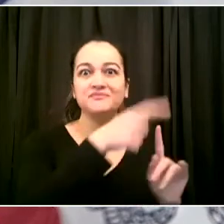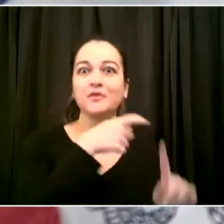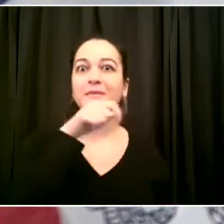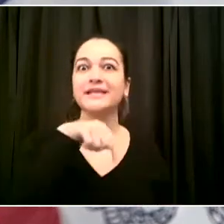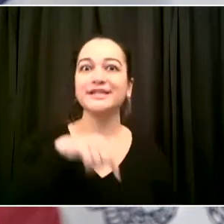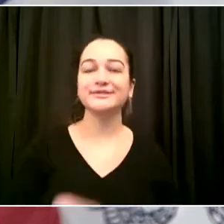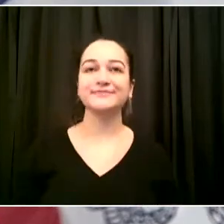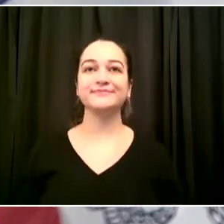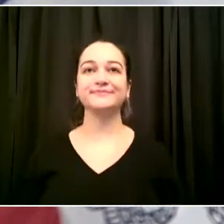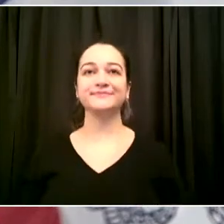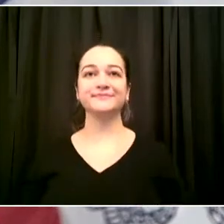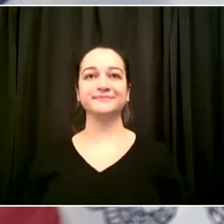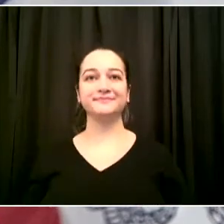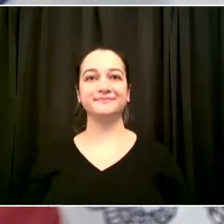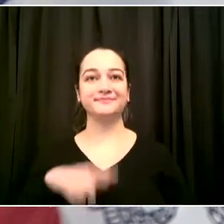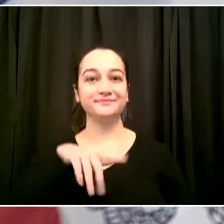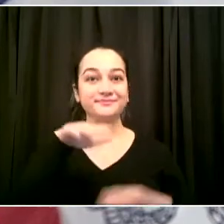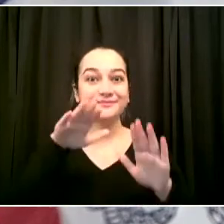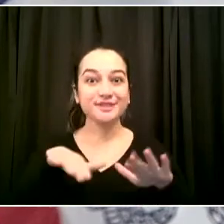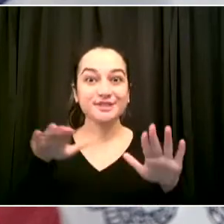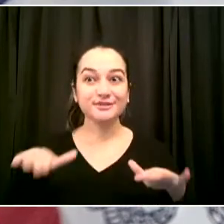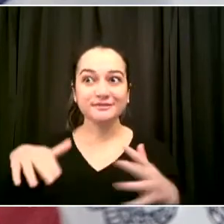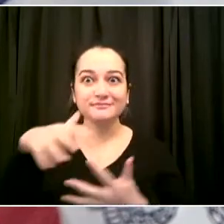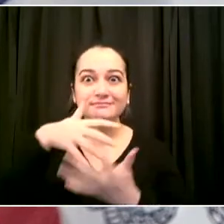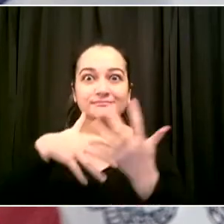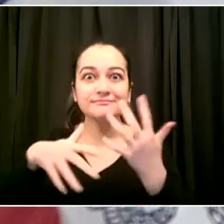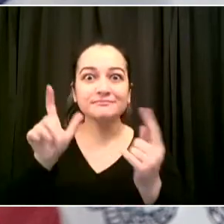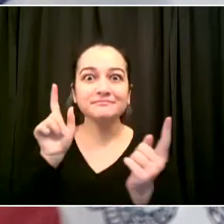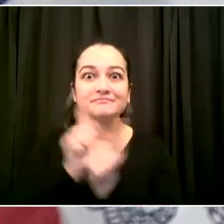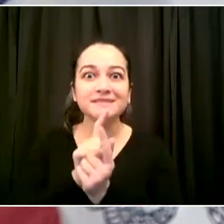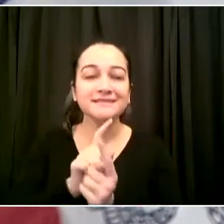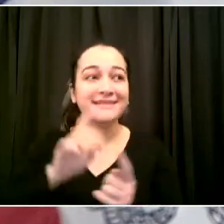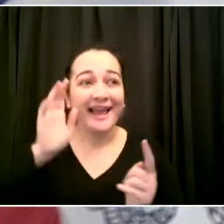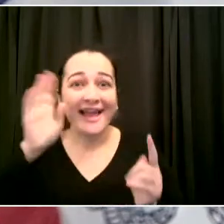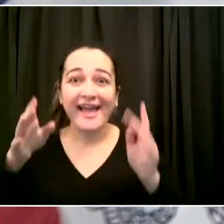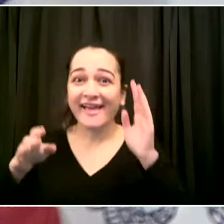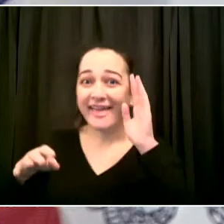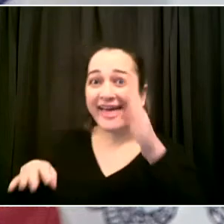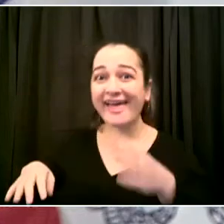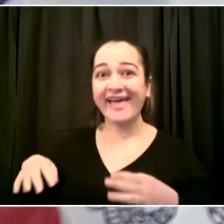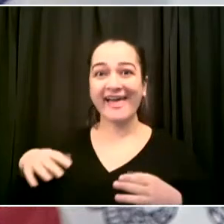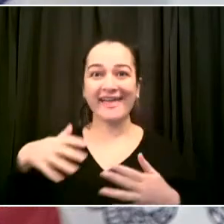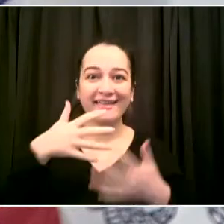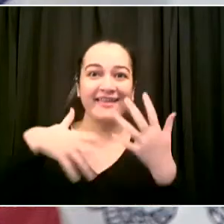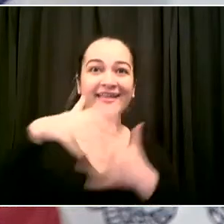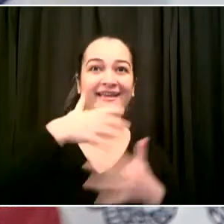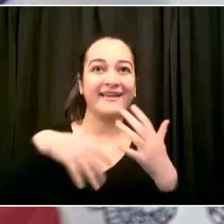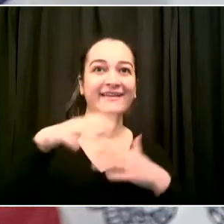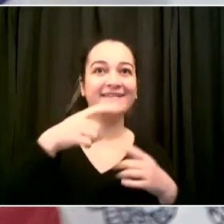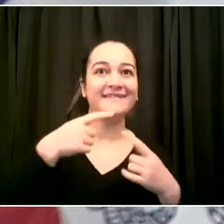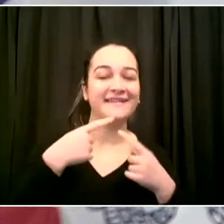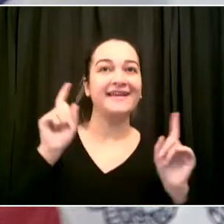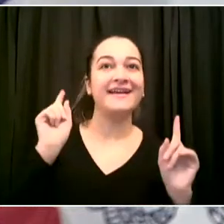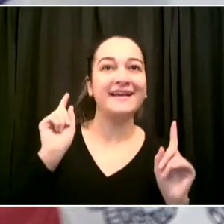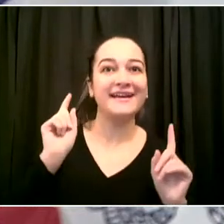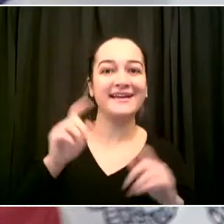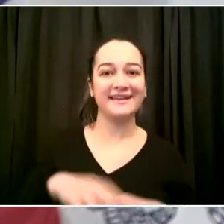COME BACK.